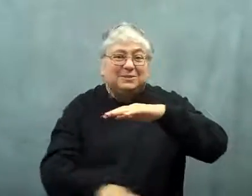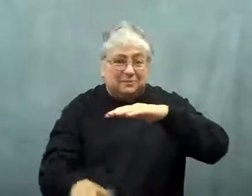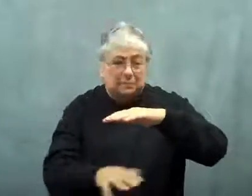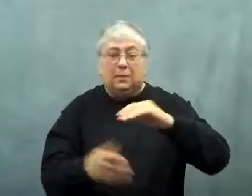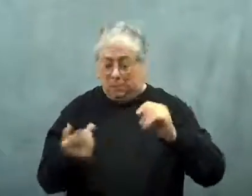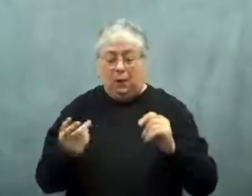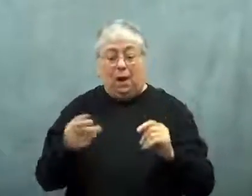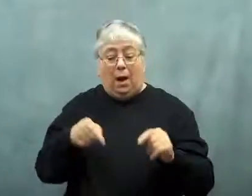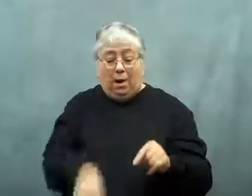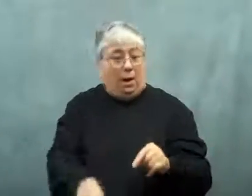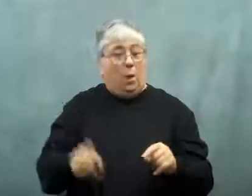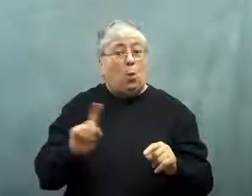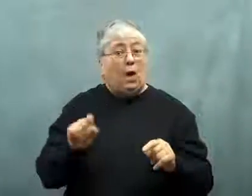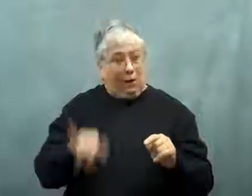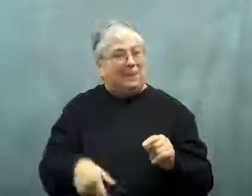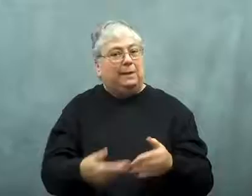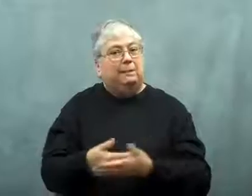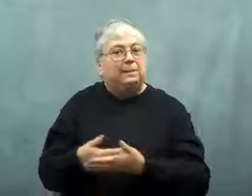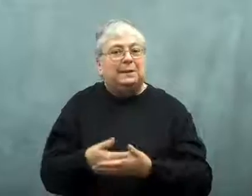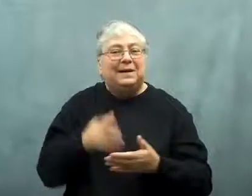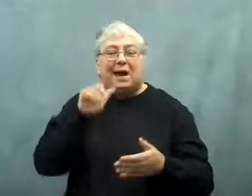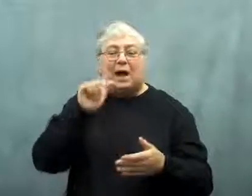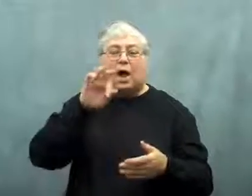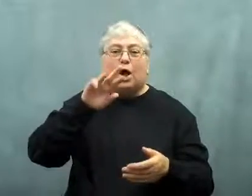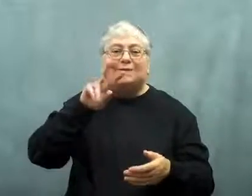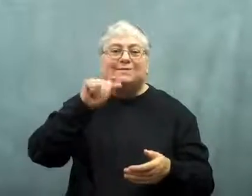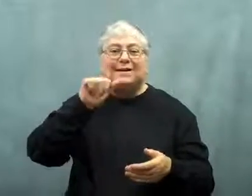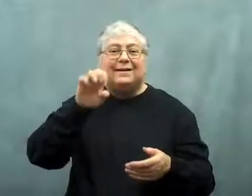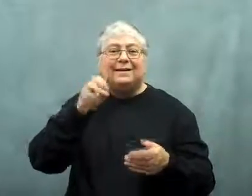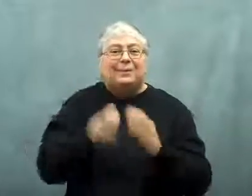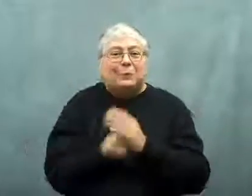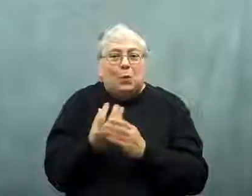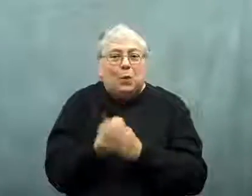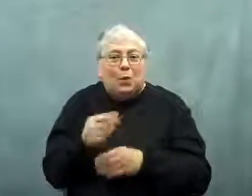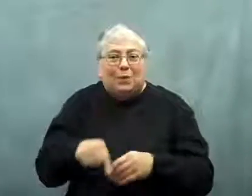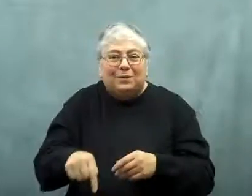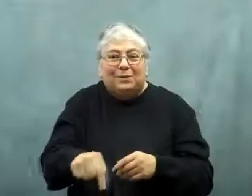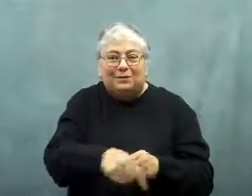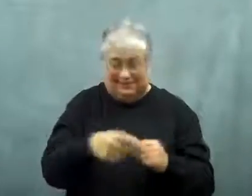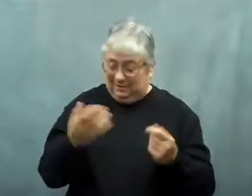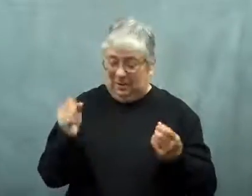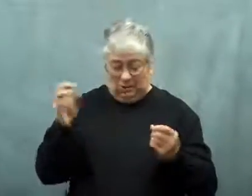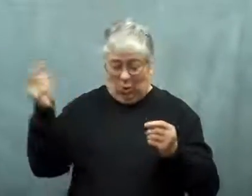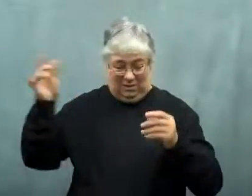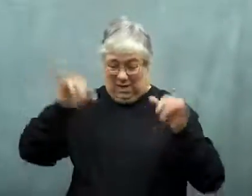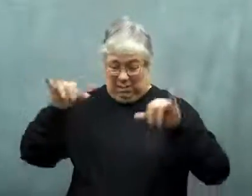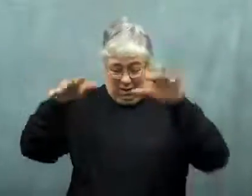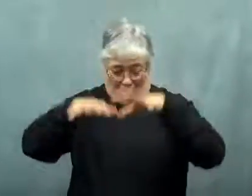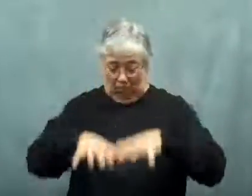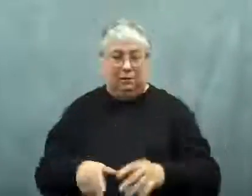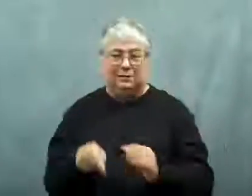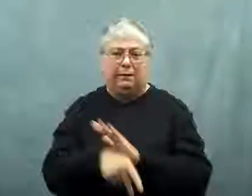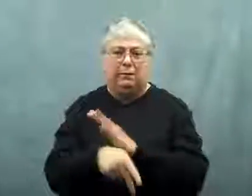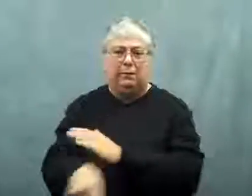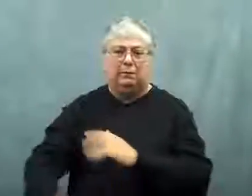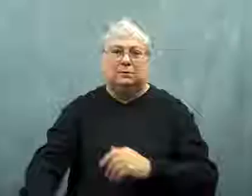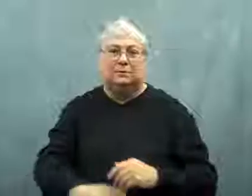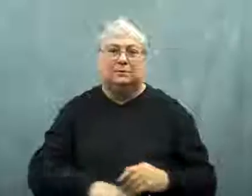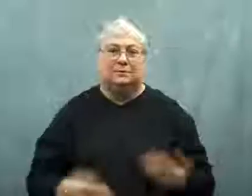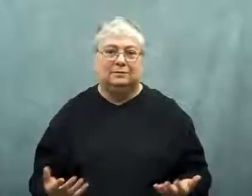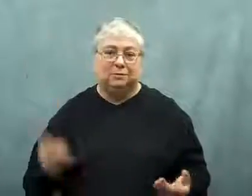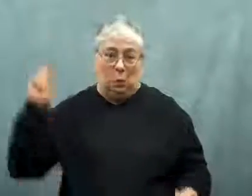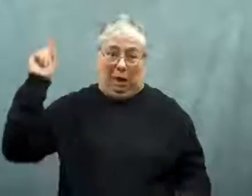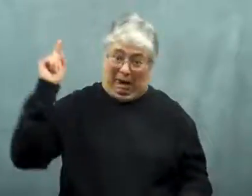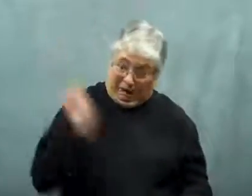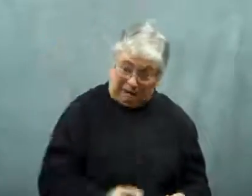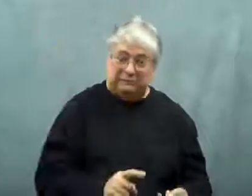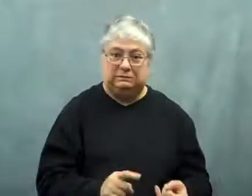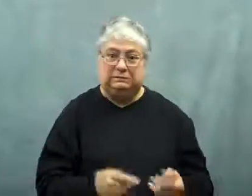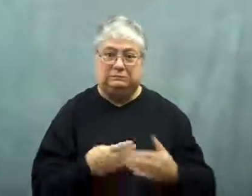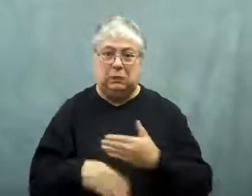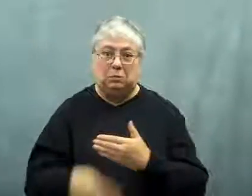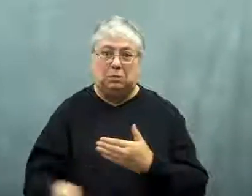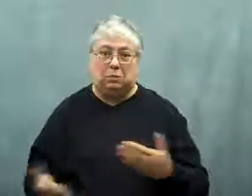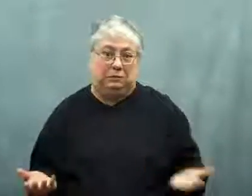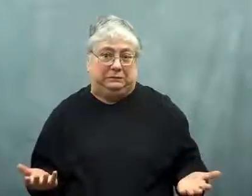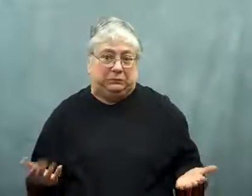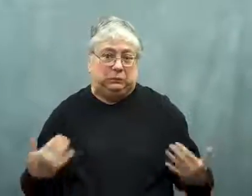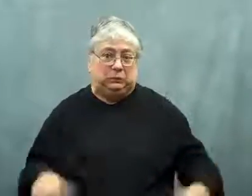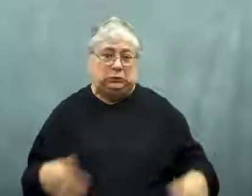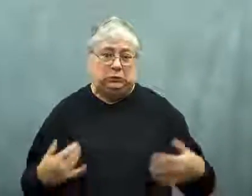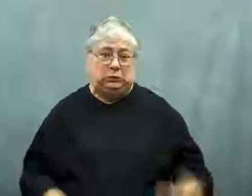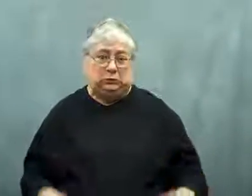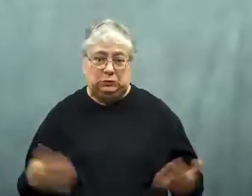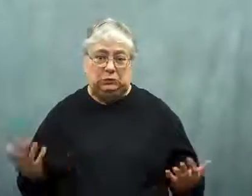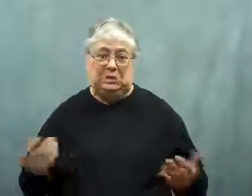which is where the plankton larvae live and grow.